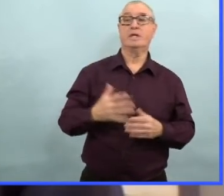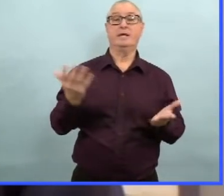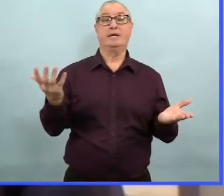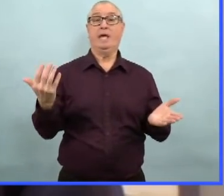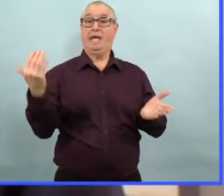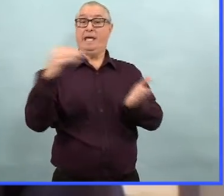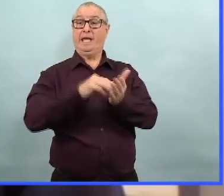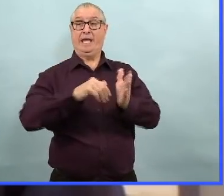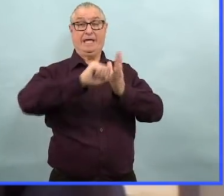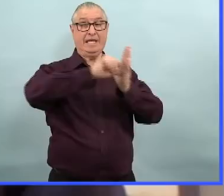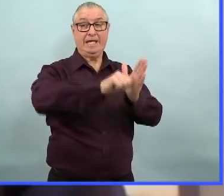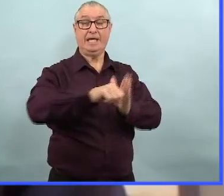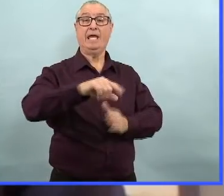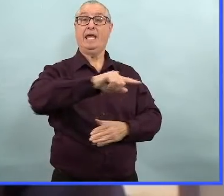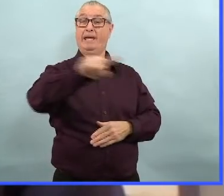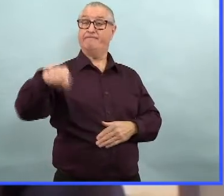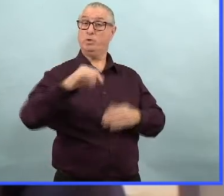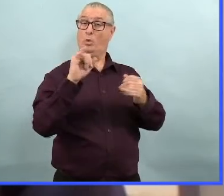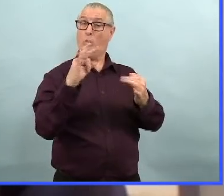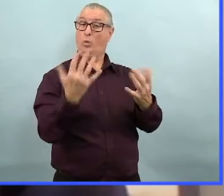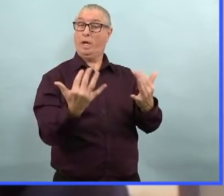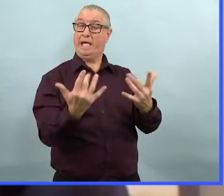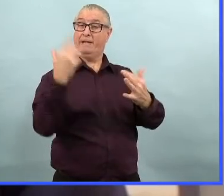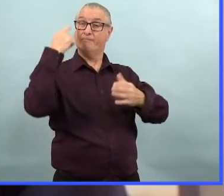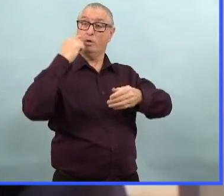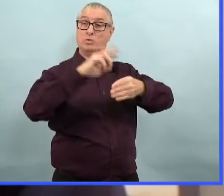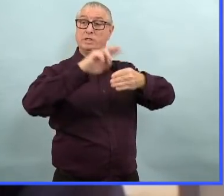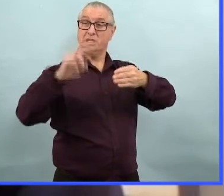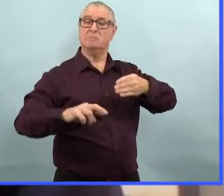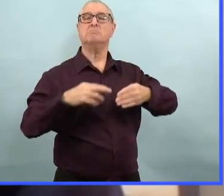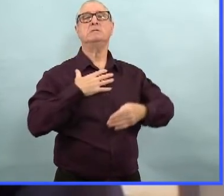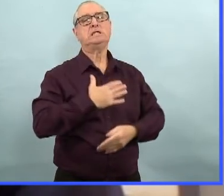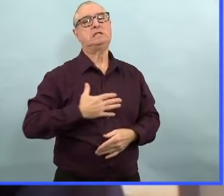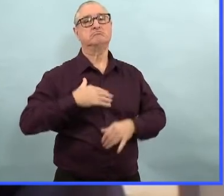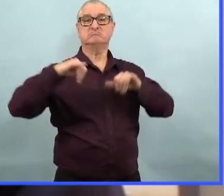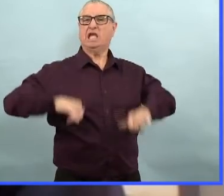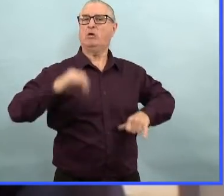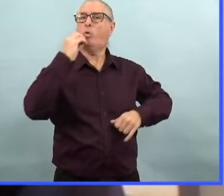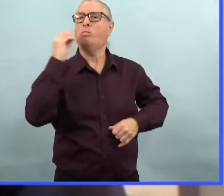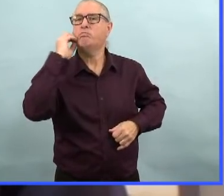uh while waiting for the results so it shouldn't really be difficult to try to get a hold of people